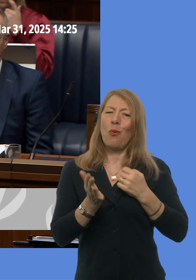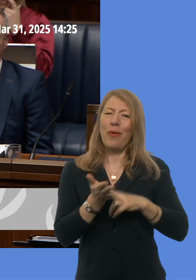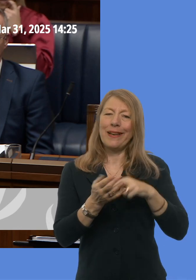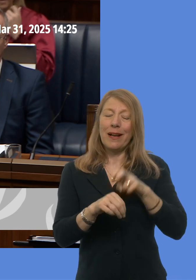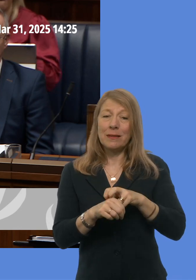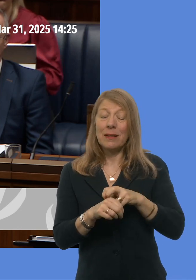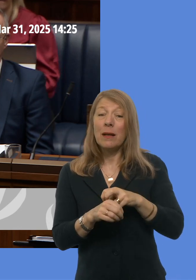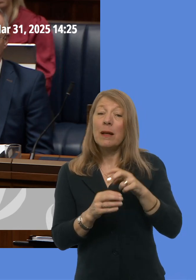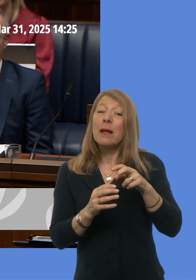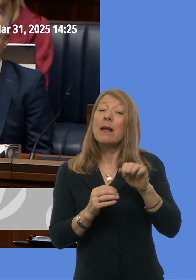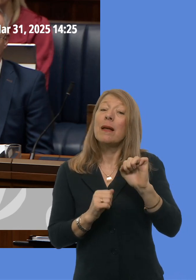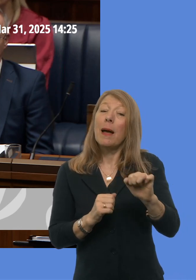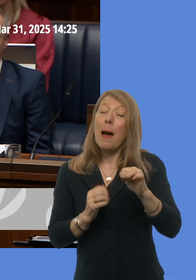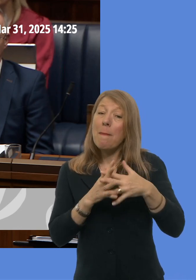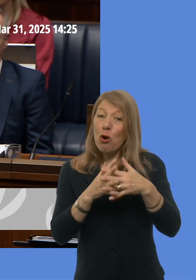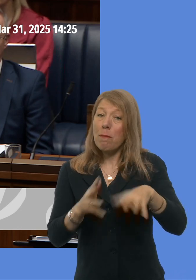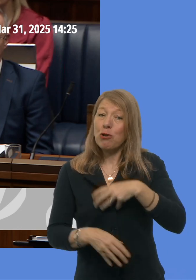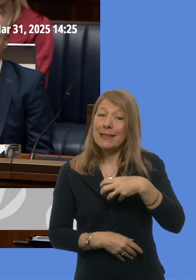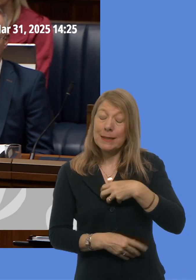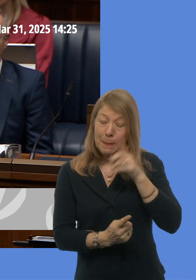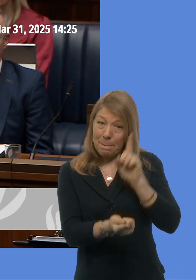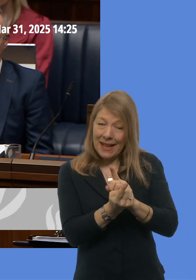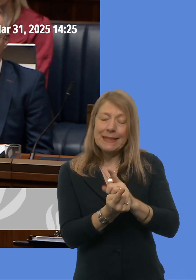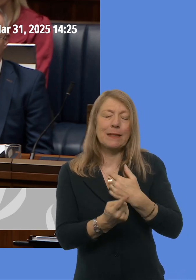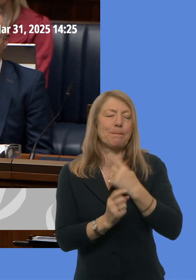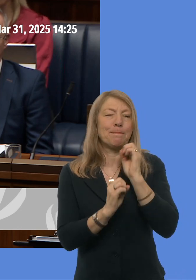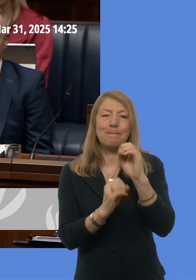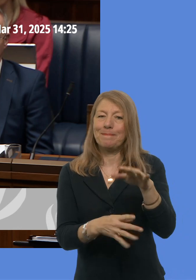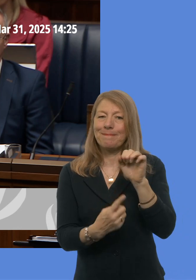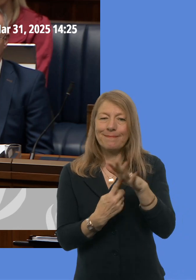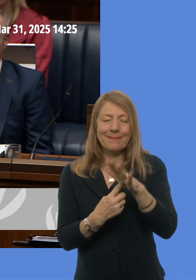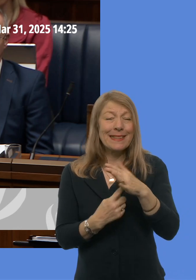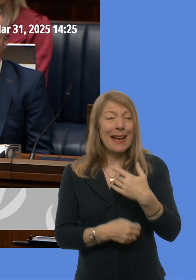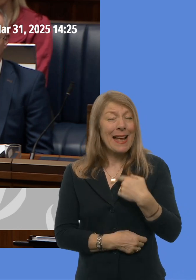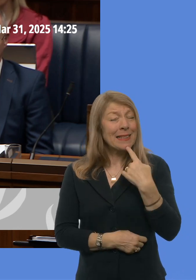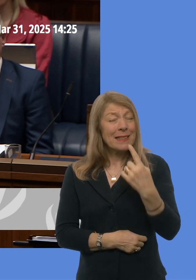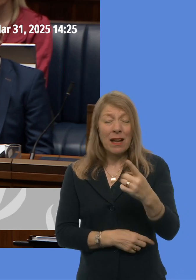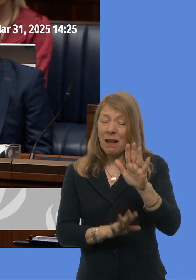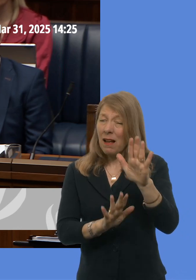I outlined very clearly how positive those economic links had been in the past and how